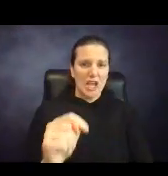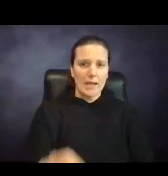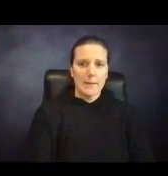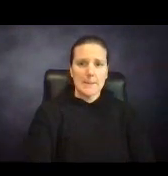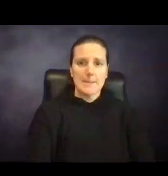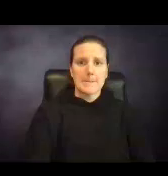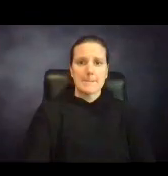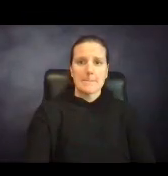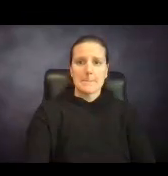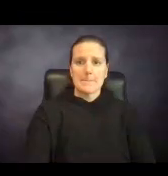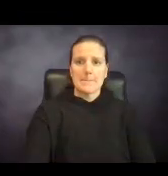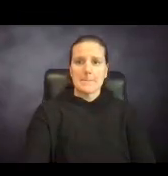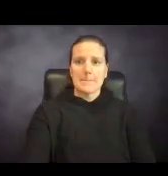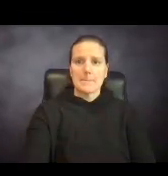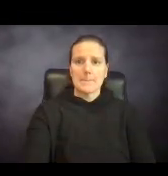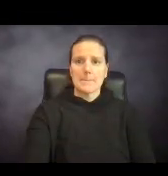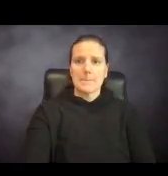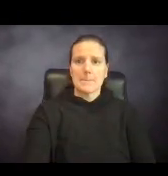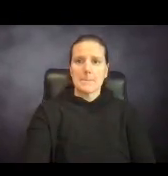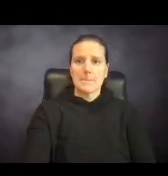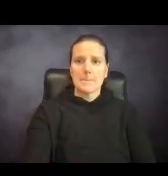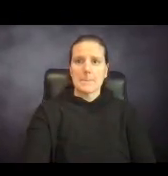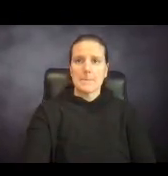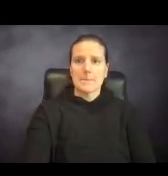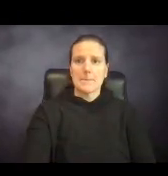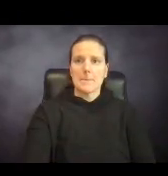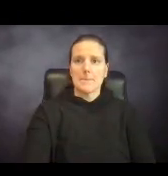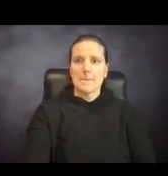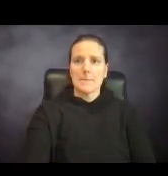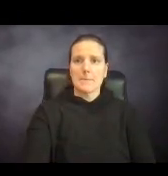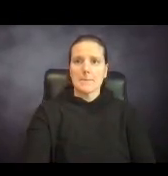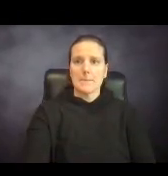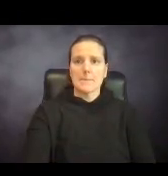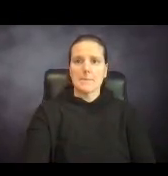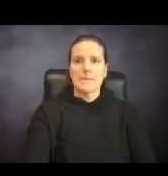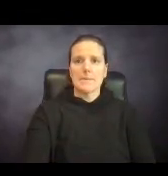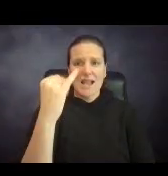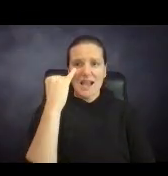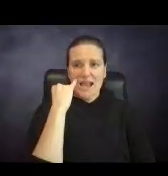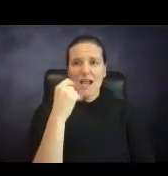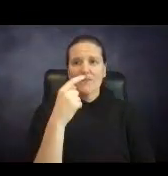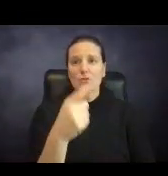Okay. Yeah. Thank you. Yeah, if there is something that you want me to go back over at this point, work at the,